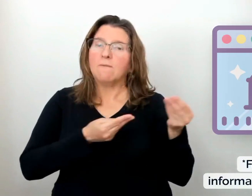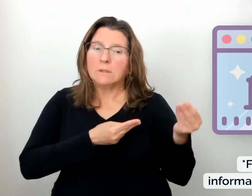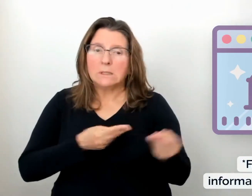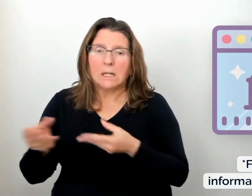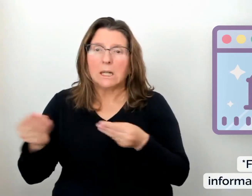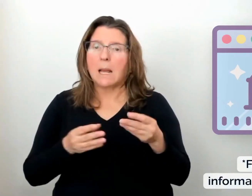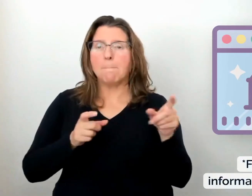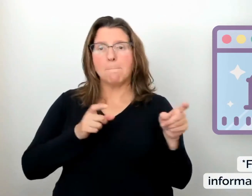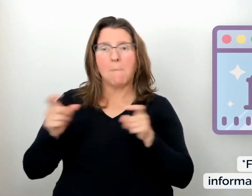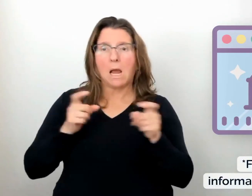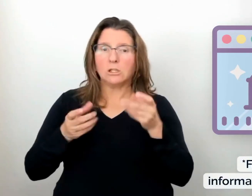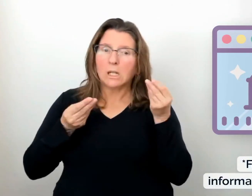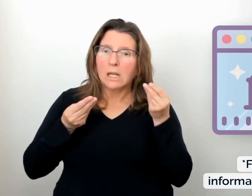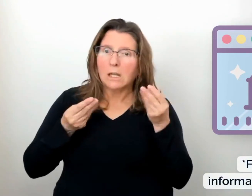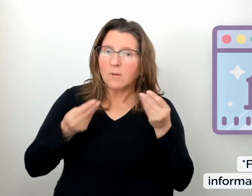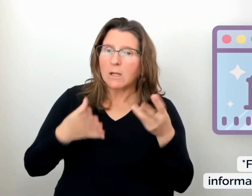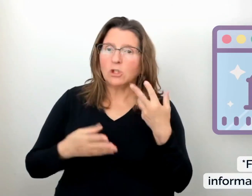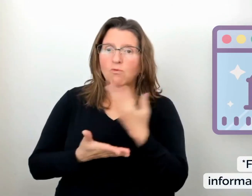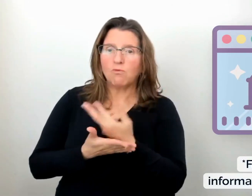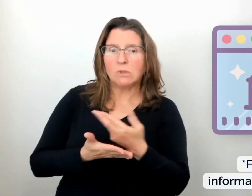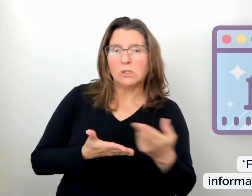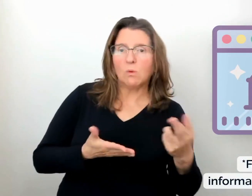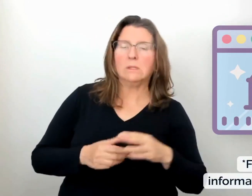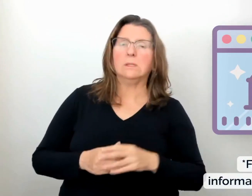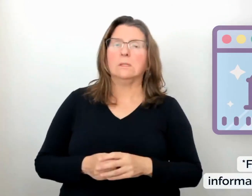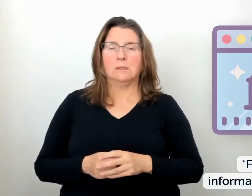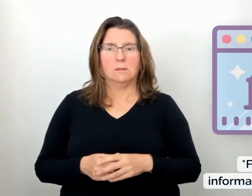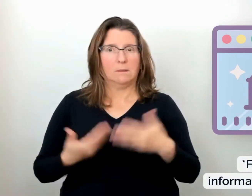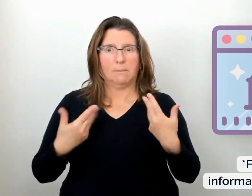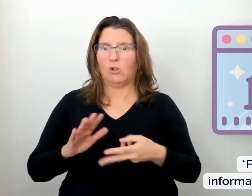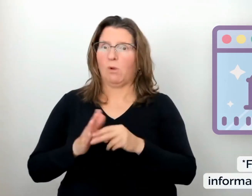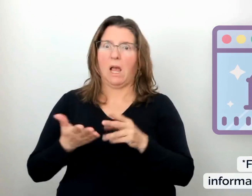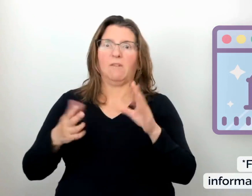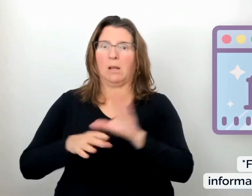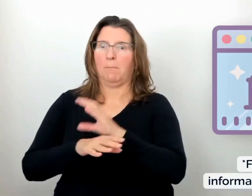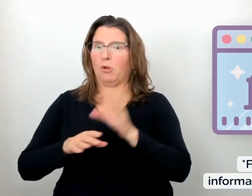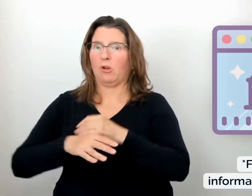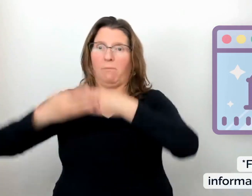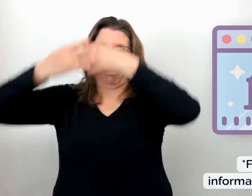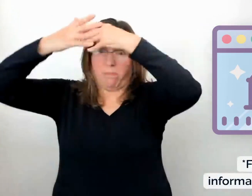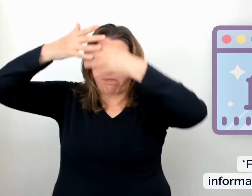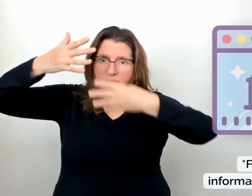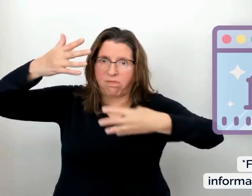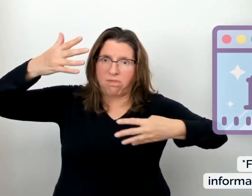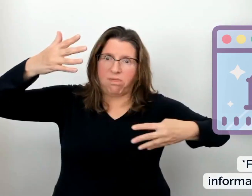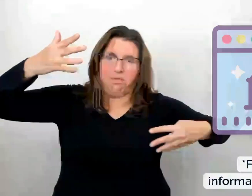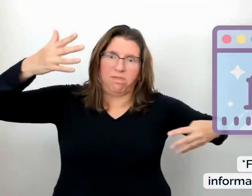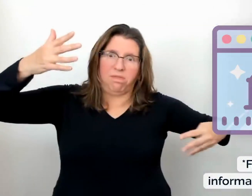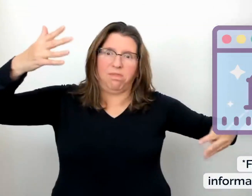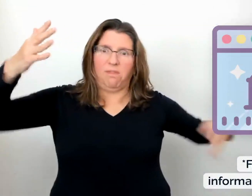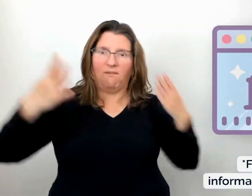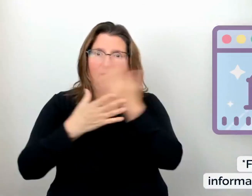Through UDL we facilitate information and manage resources. I am sure we all have endless files!